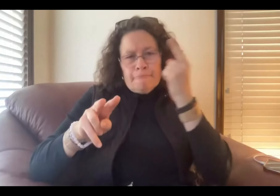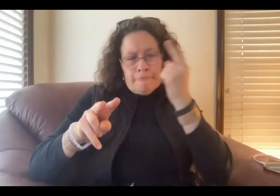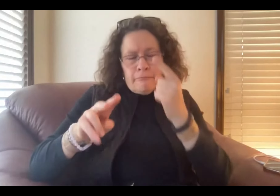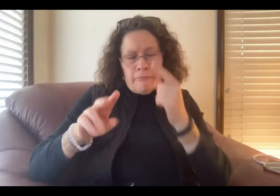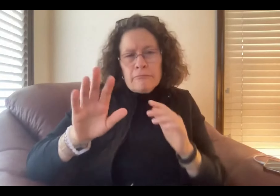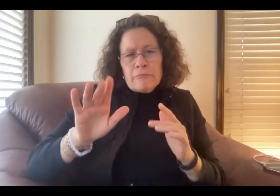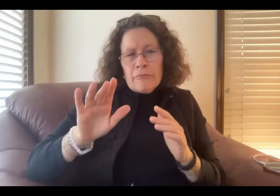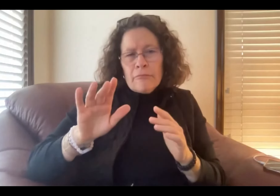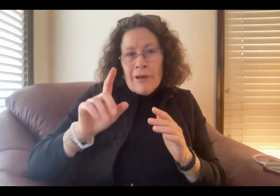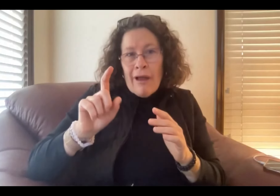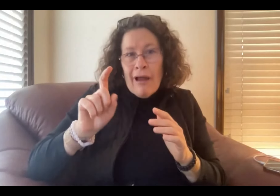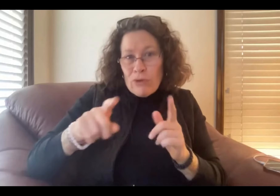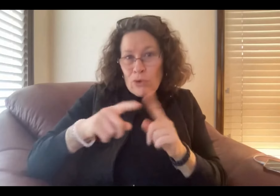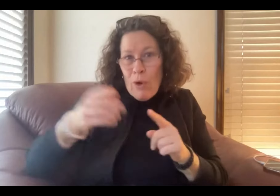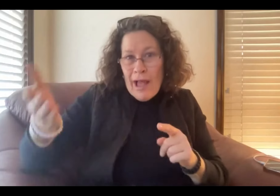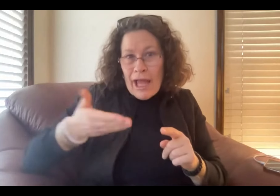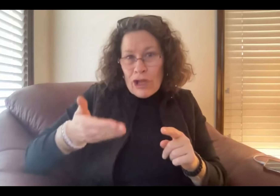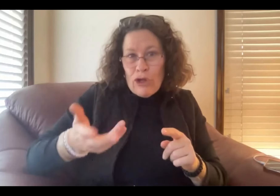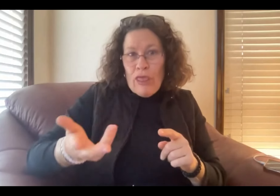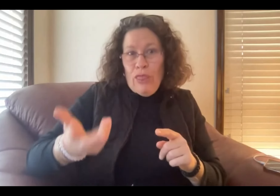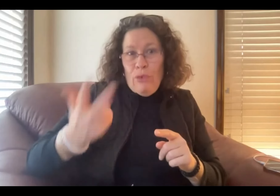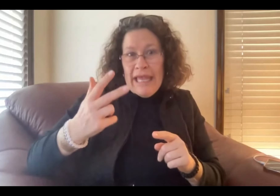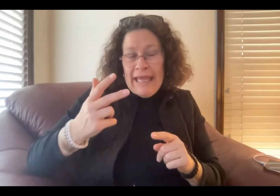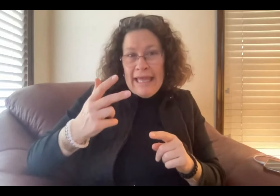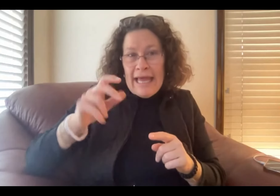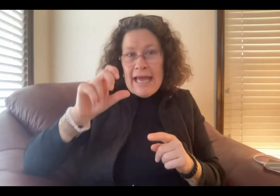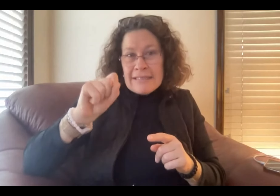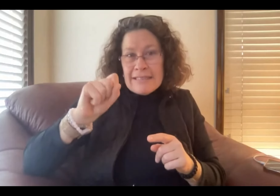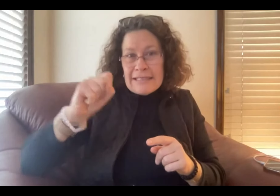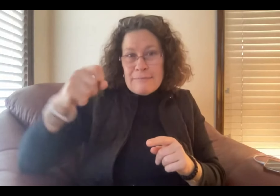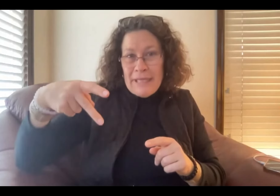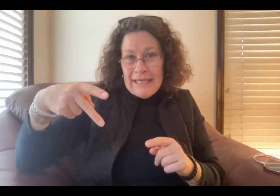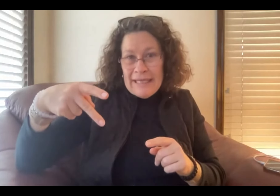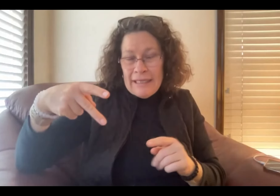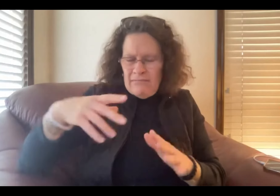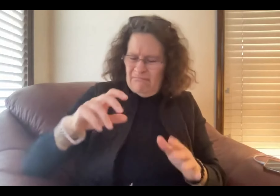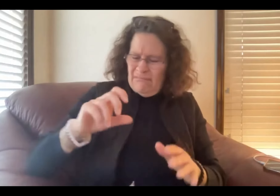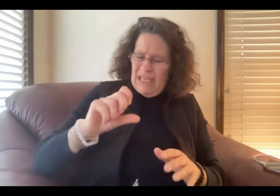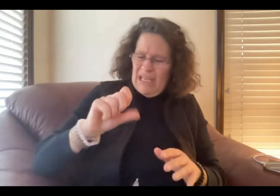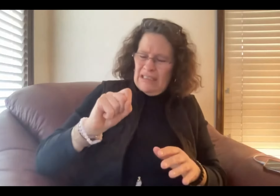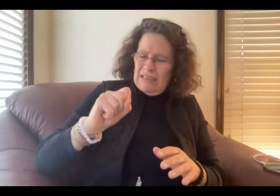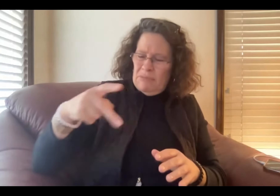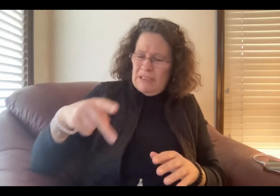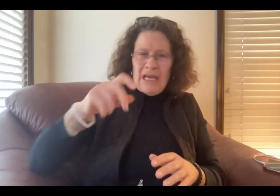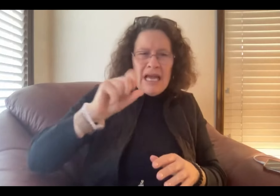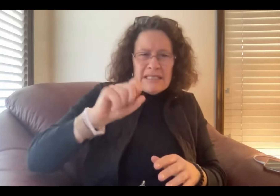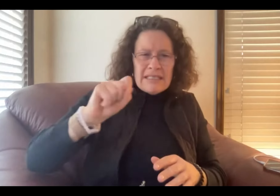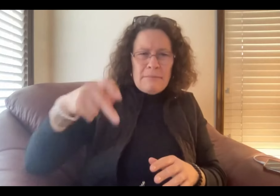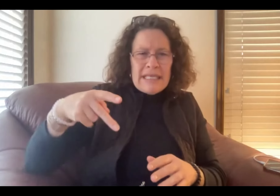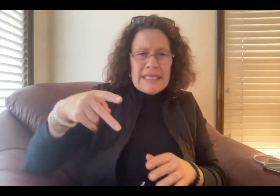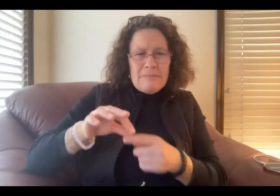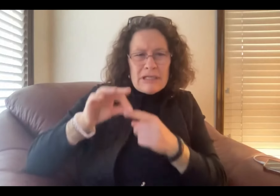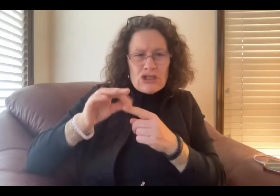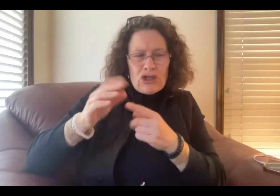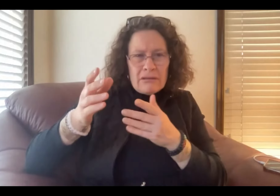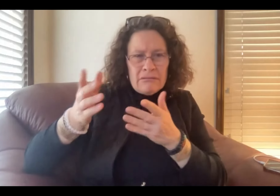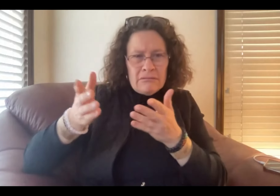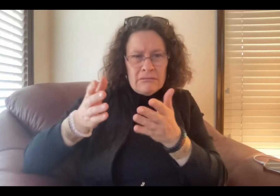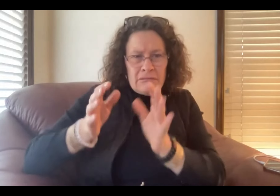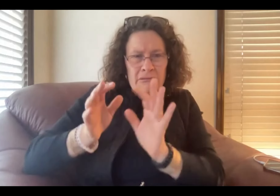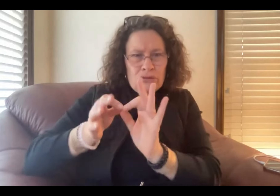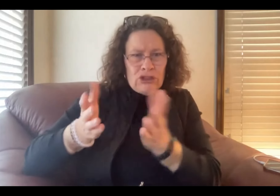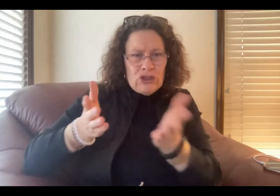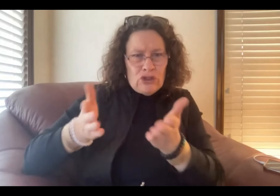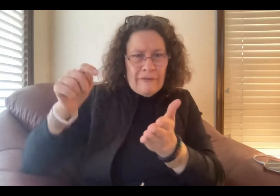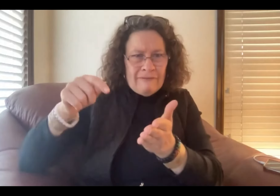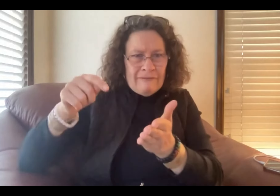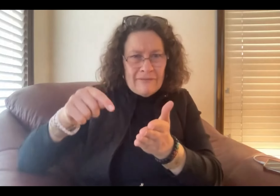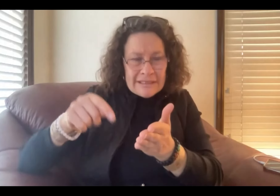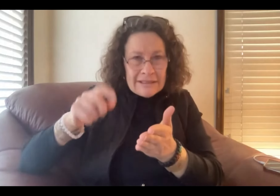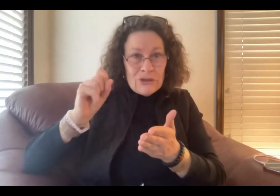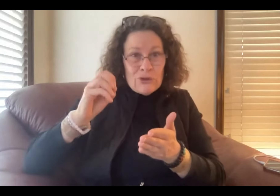So one thing. I been thinking would we have to hire SSP, I'm trying to remember the